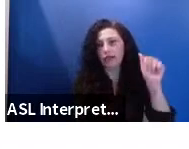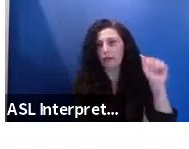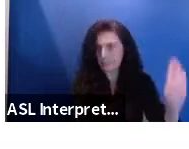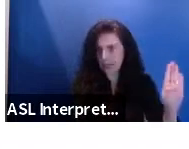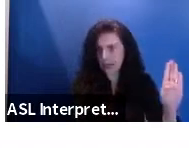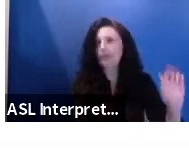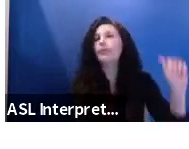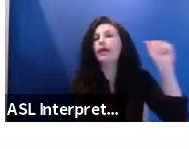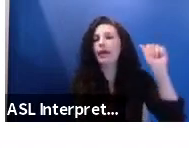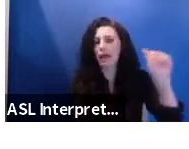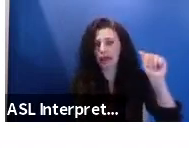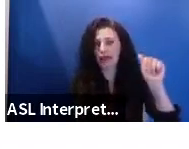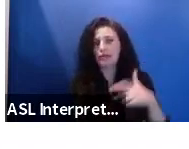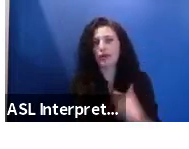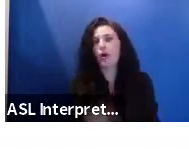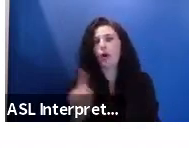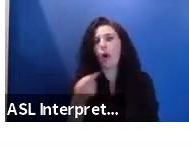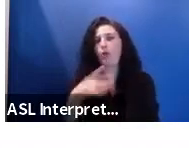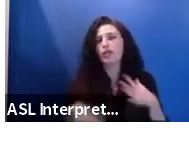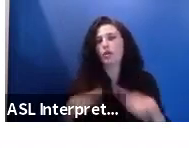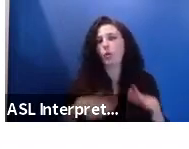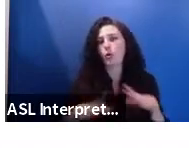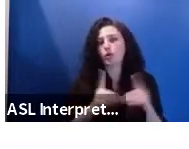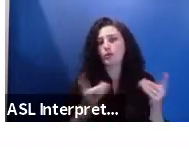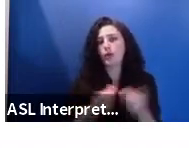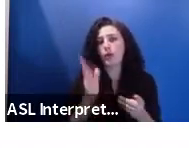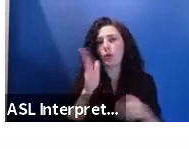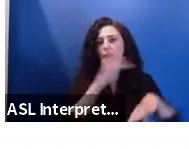to the performer as a way of making sure that the amount of contact is limited and that